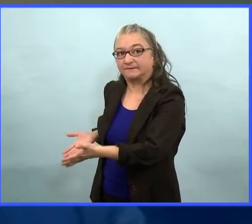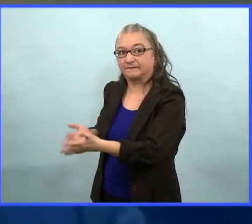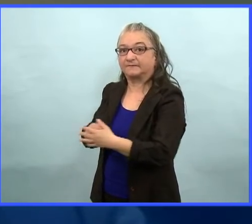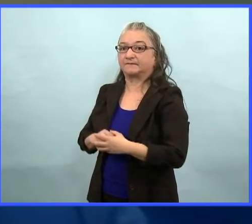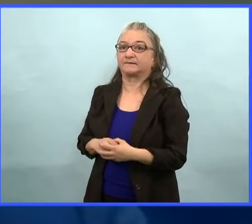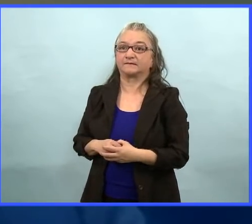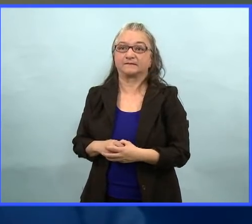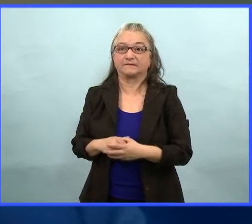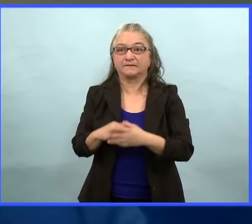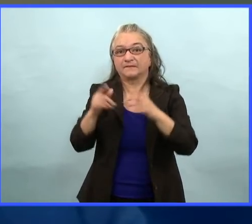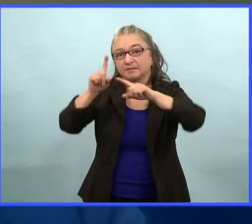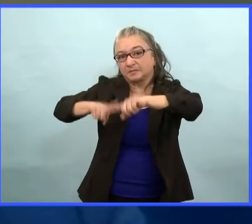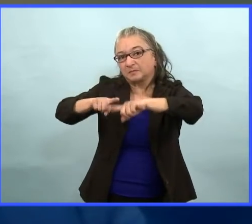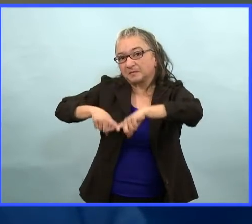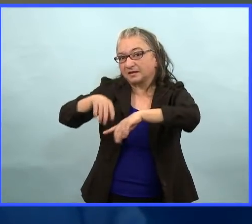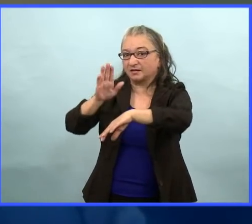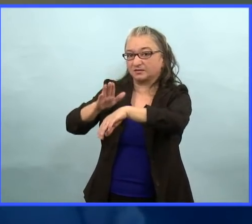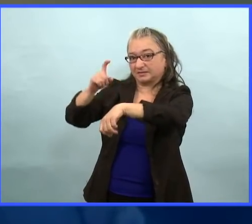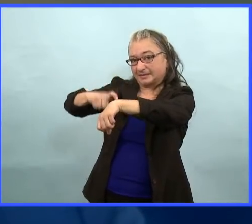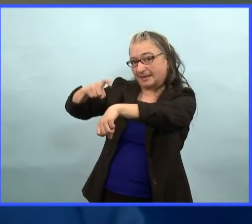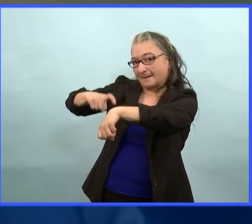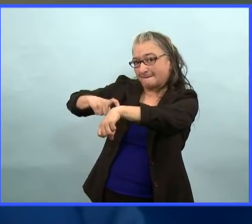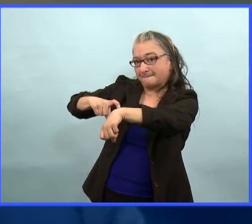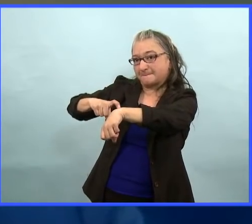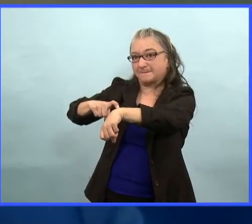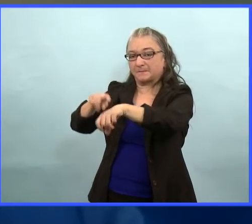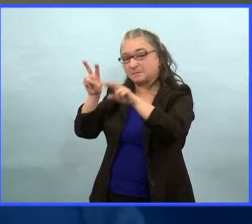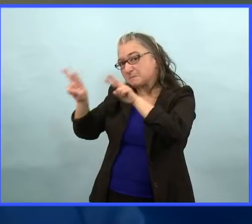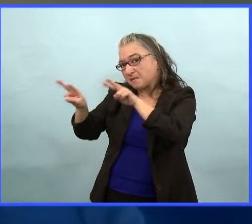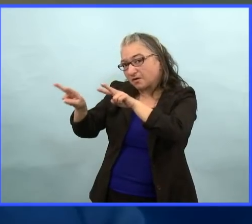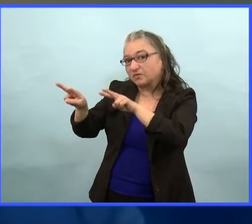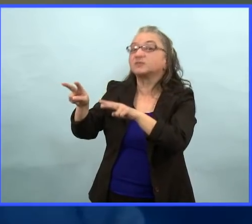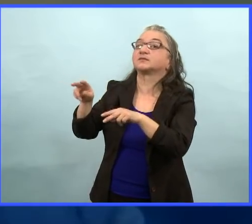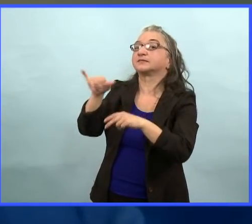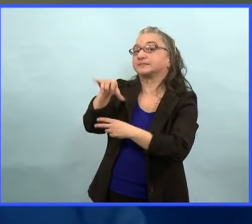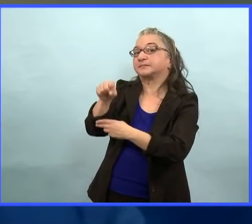so in this at the same time we would be planning for what would it take and what would be the